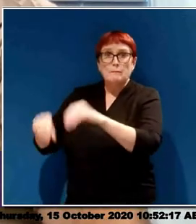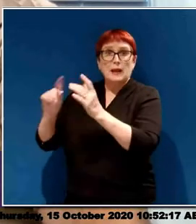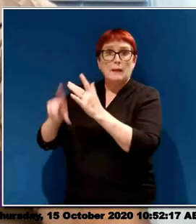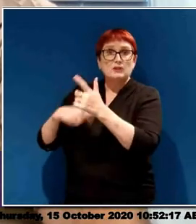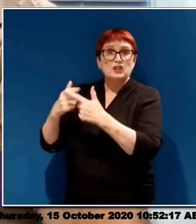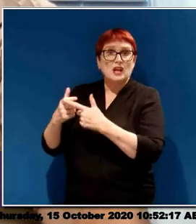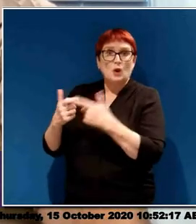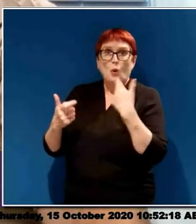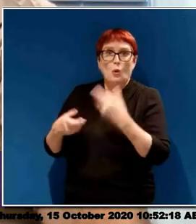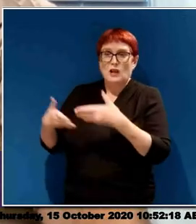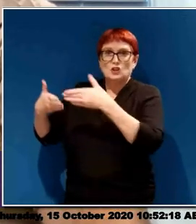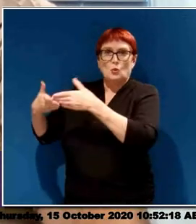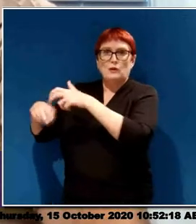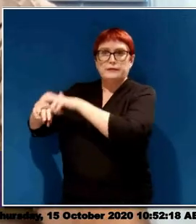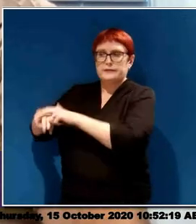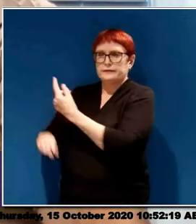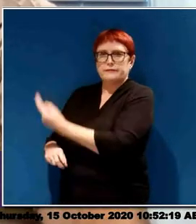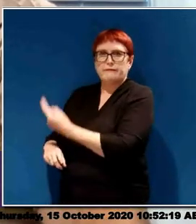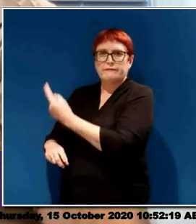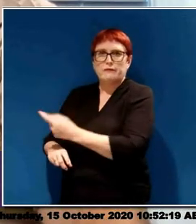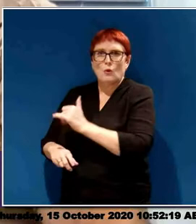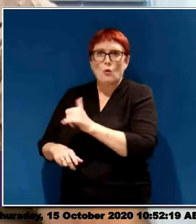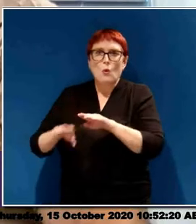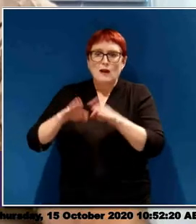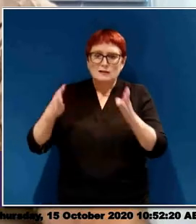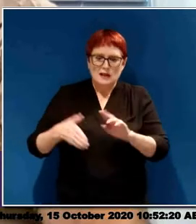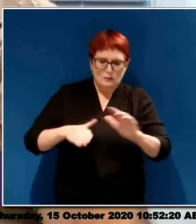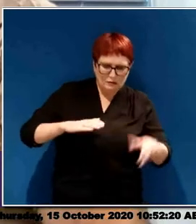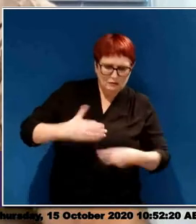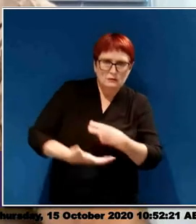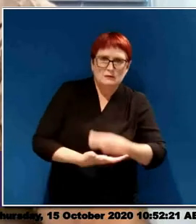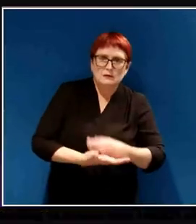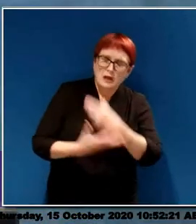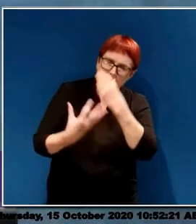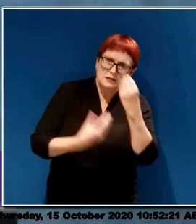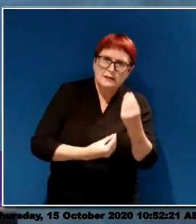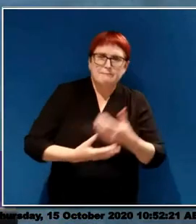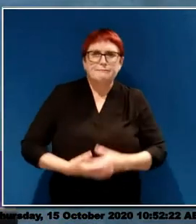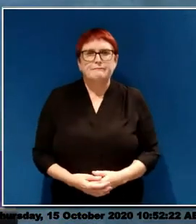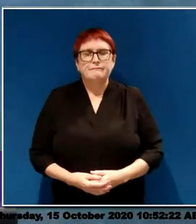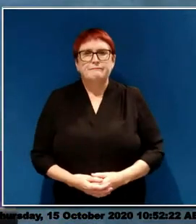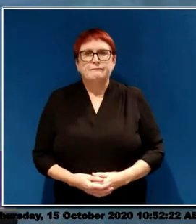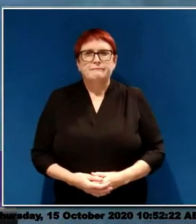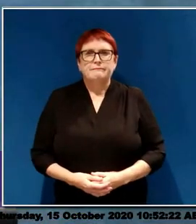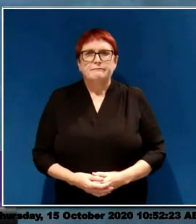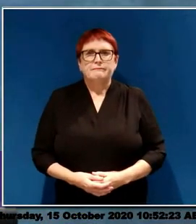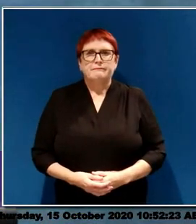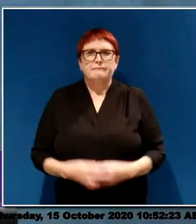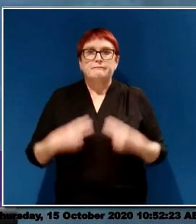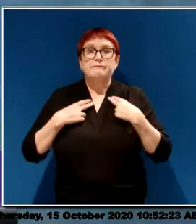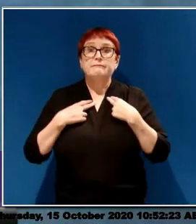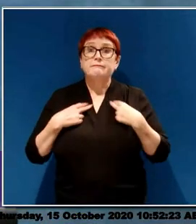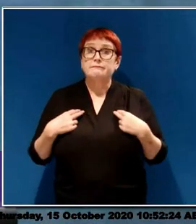or asleep under the teacher's desk. What was it like getting Jack to school around this time?